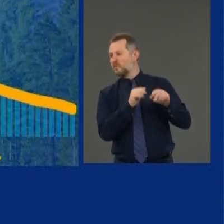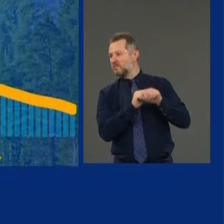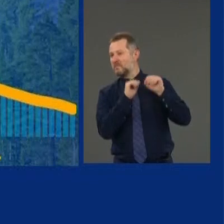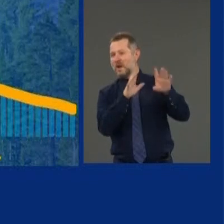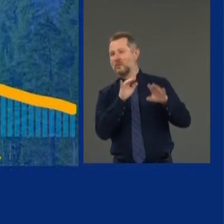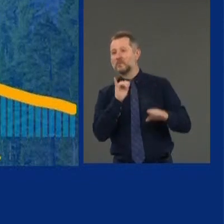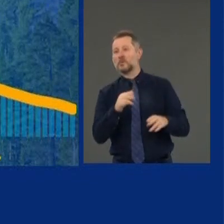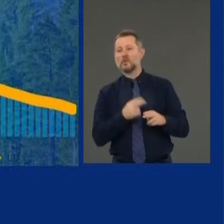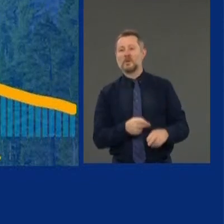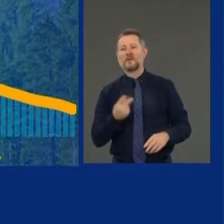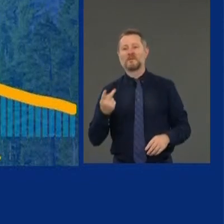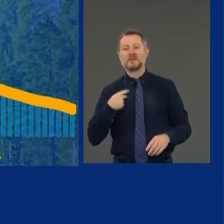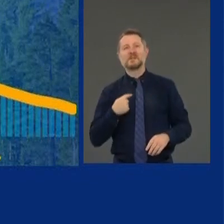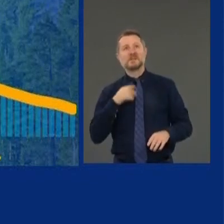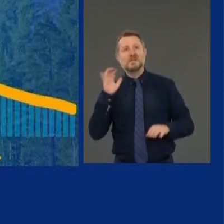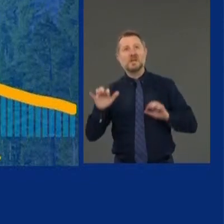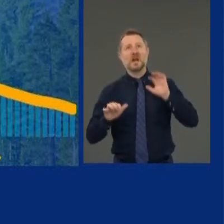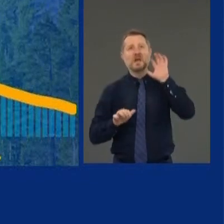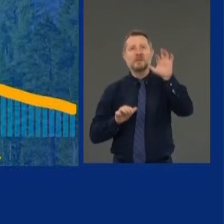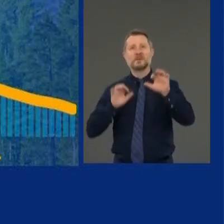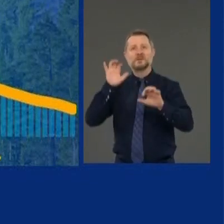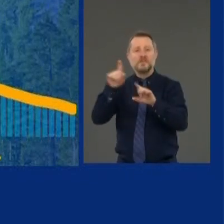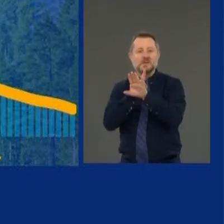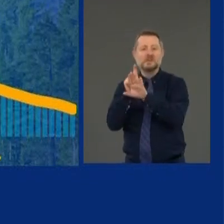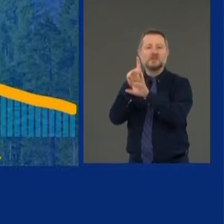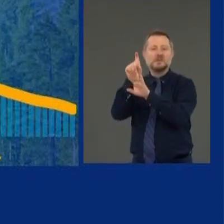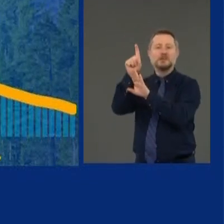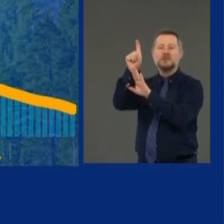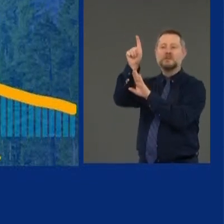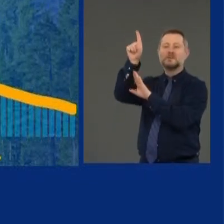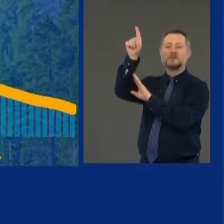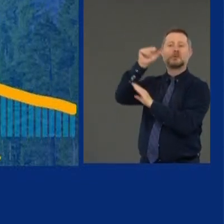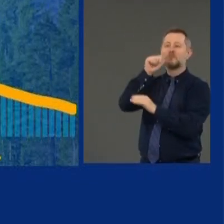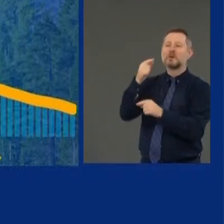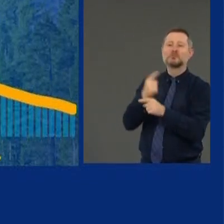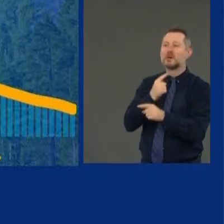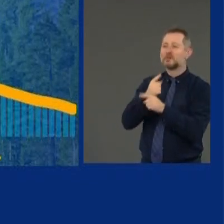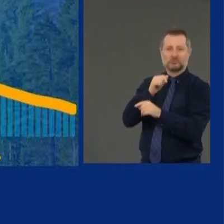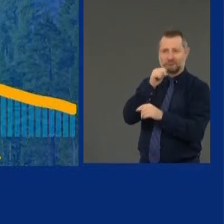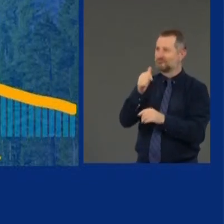BUT IT'S A MOUNTAIN TO MEET AND IT'S A MOUNTAIN TO MANY PEOPLE.